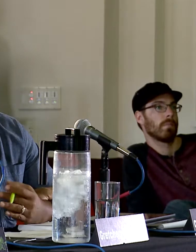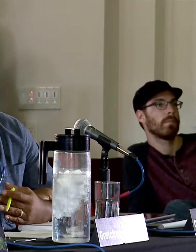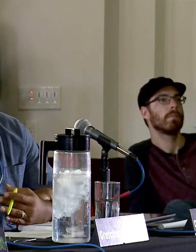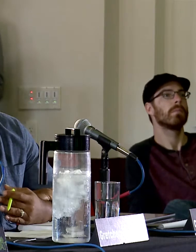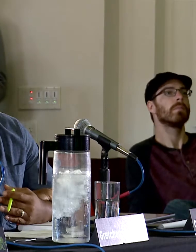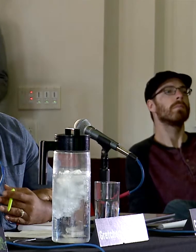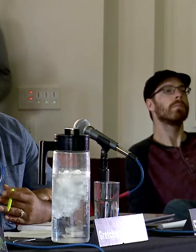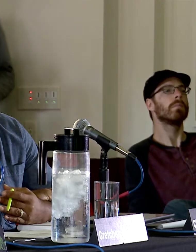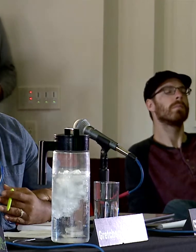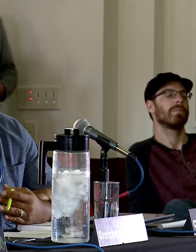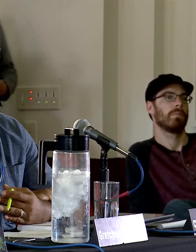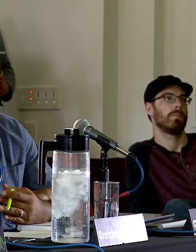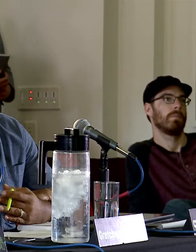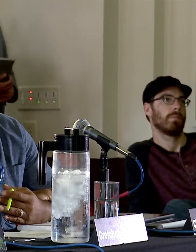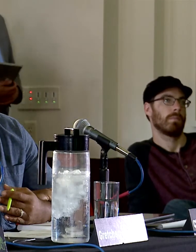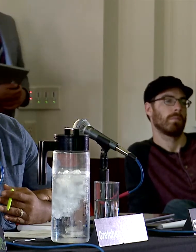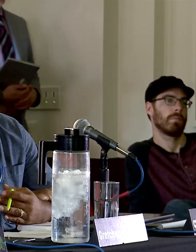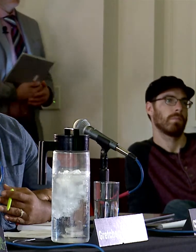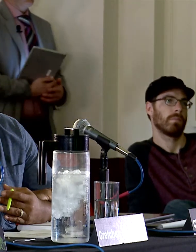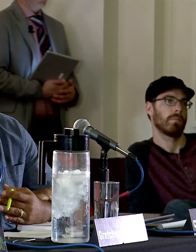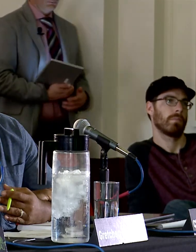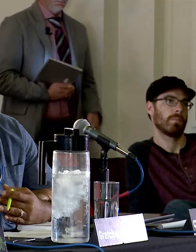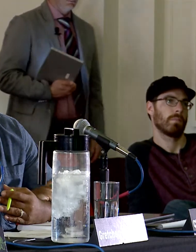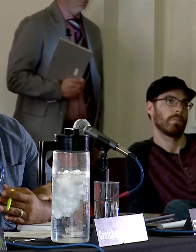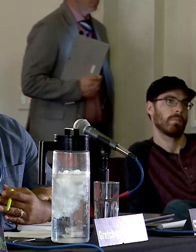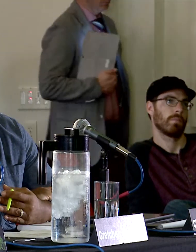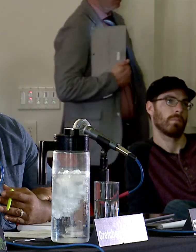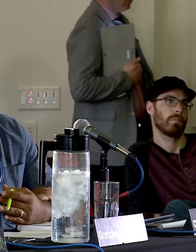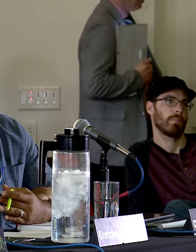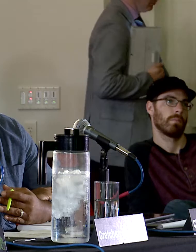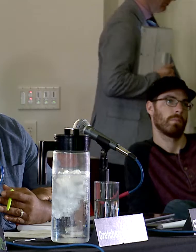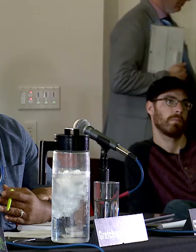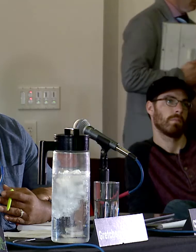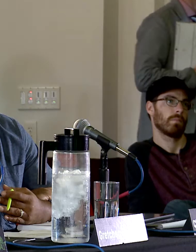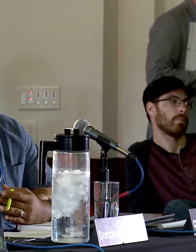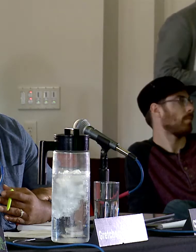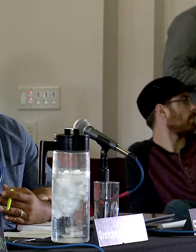It's mostly submerged underground. And by introducing natural bacteria, can actually neutralize the water